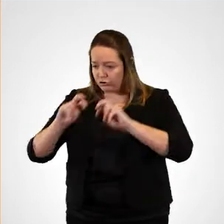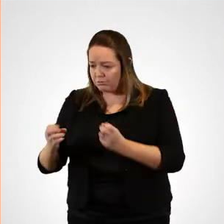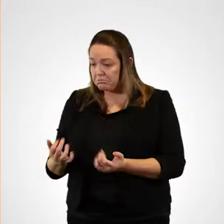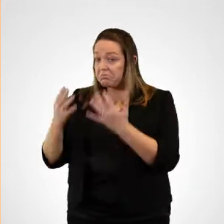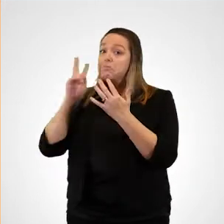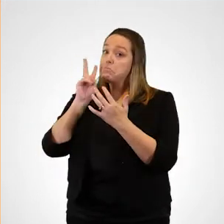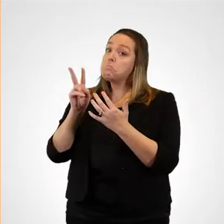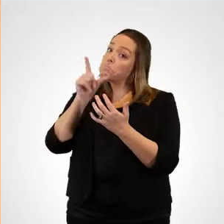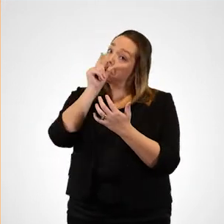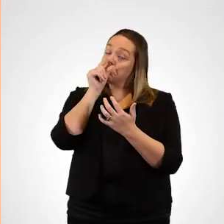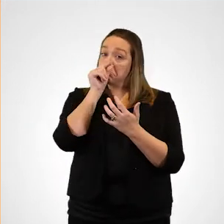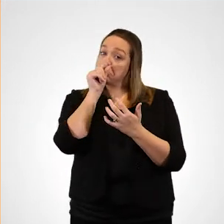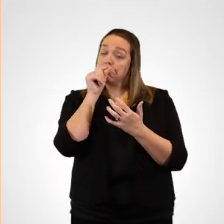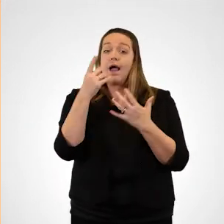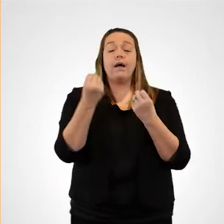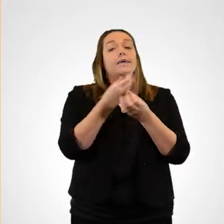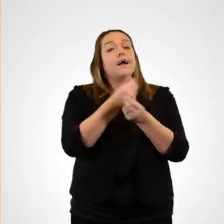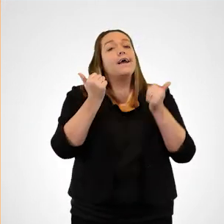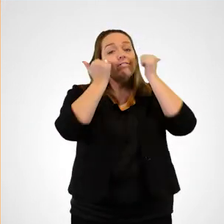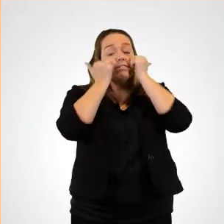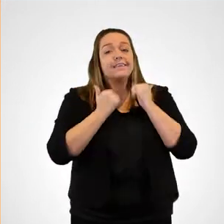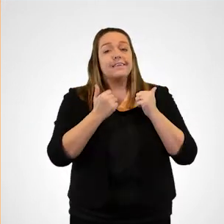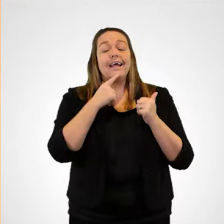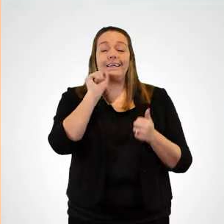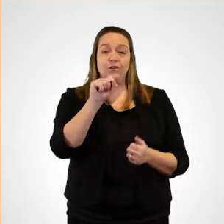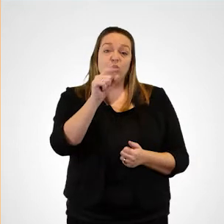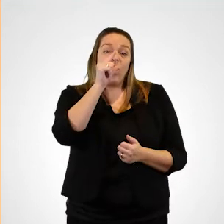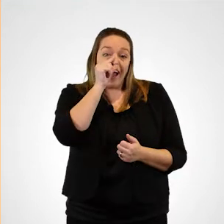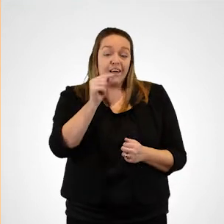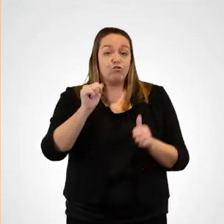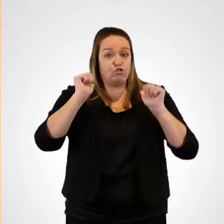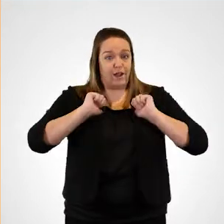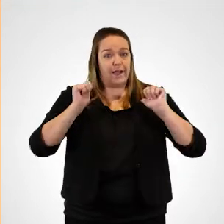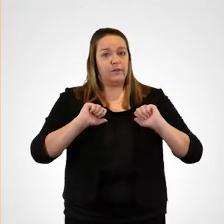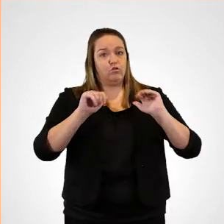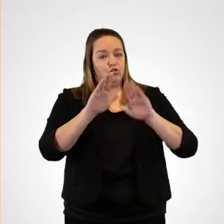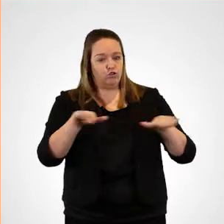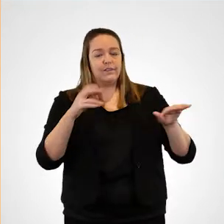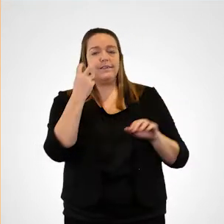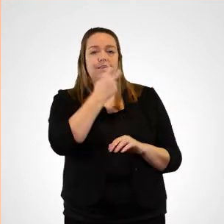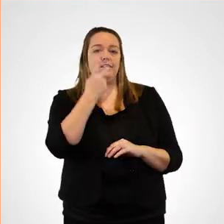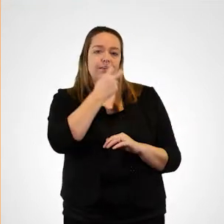and we are beginning to get in some evidence that in fact we can train children's speechreading skills.